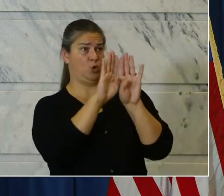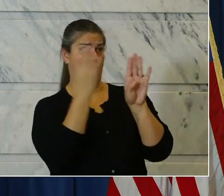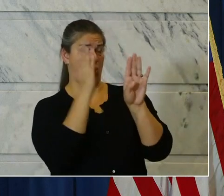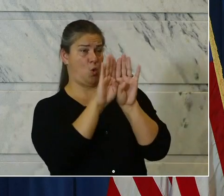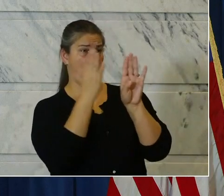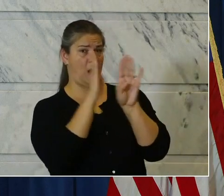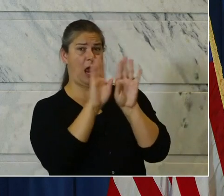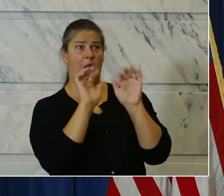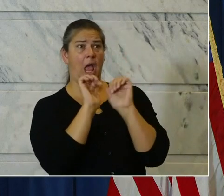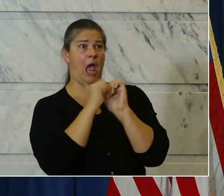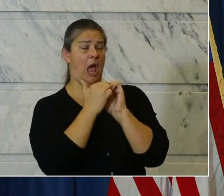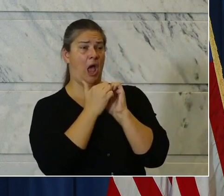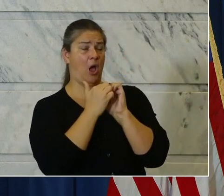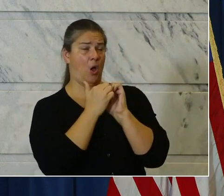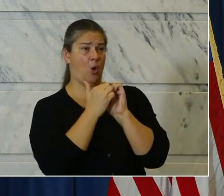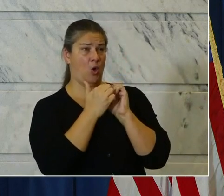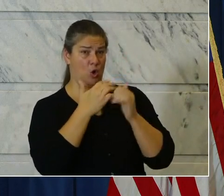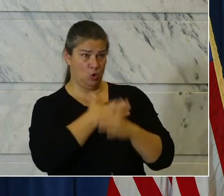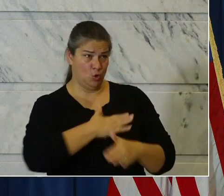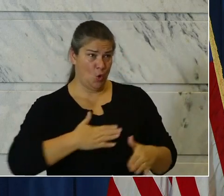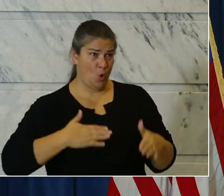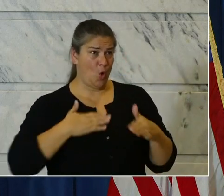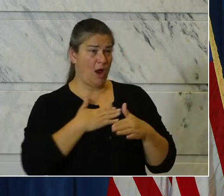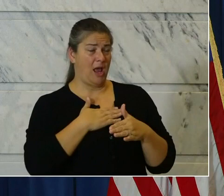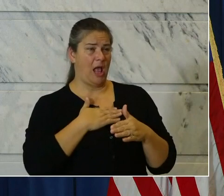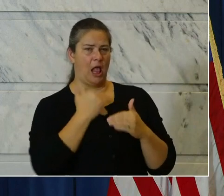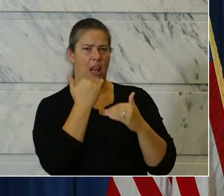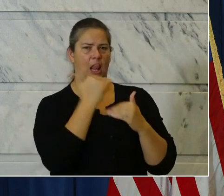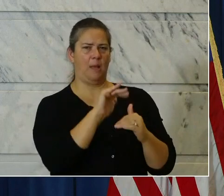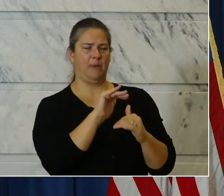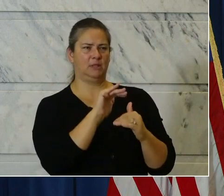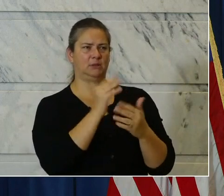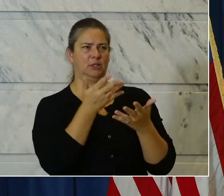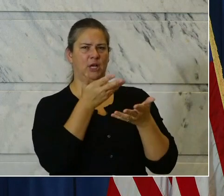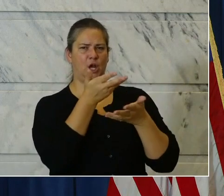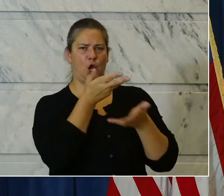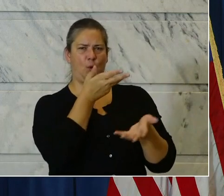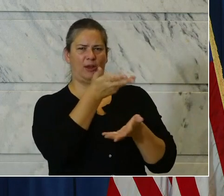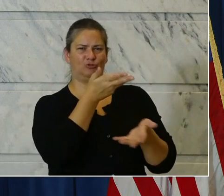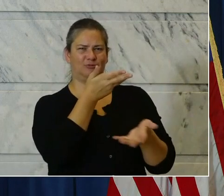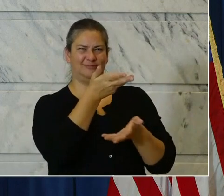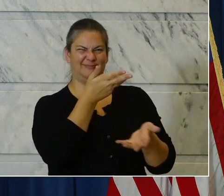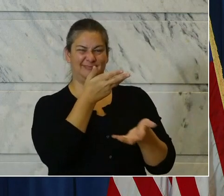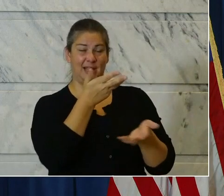THERE MAY BE ADDED TO WORK. WE GOT A WAY THAT PEOPLE CAN STILL